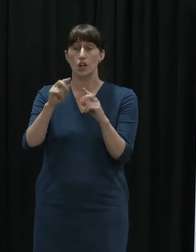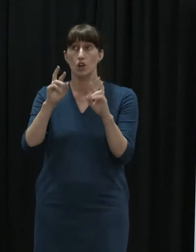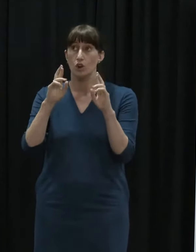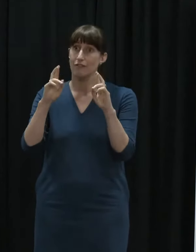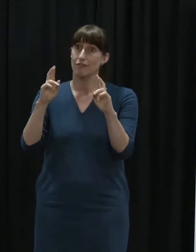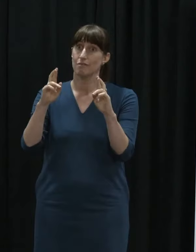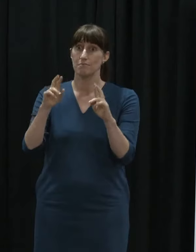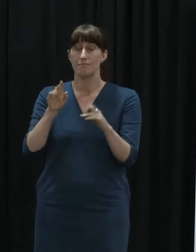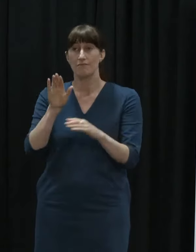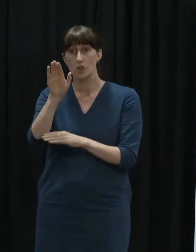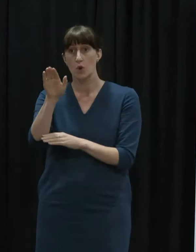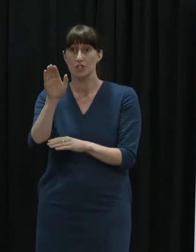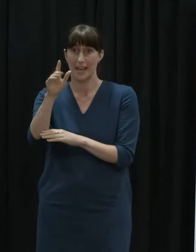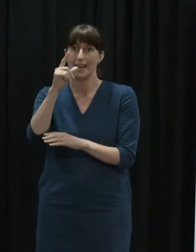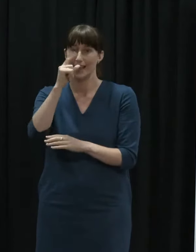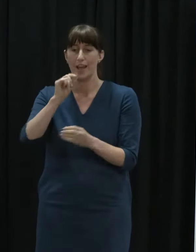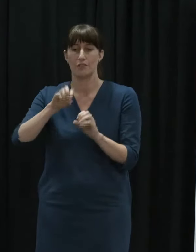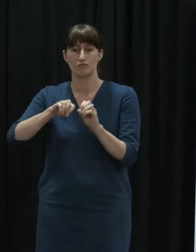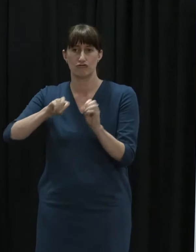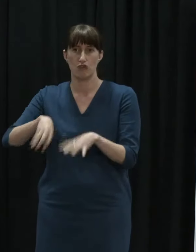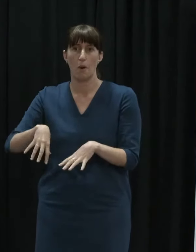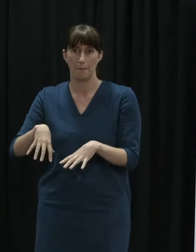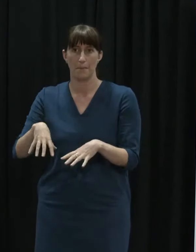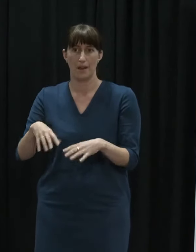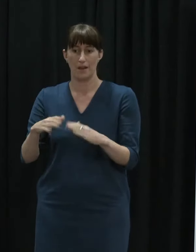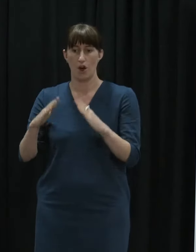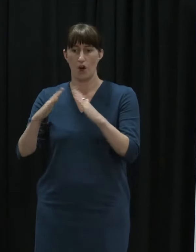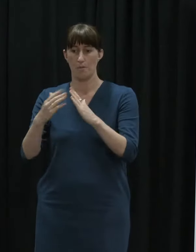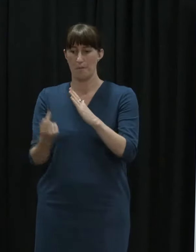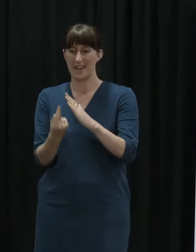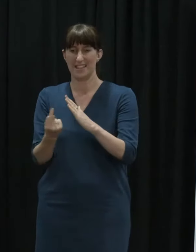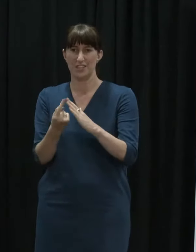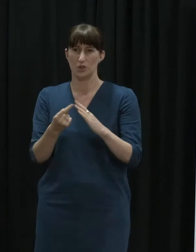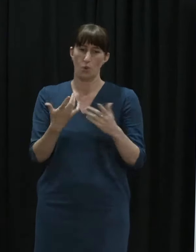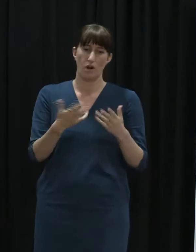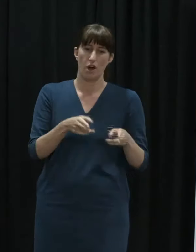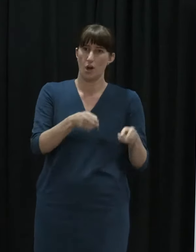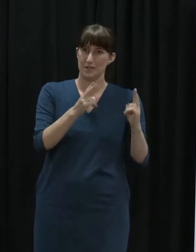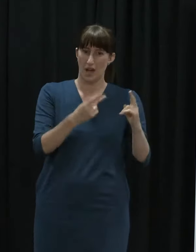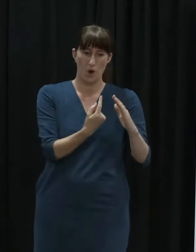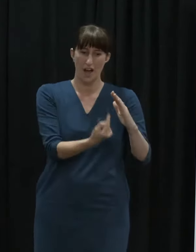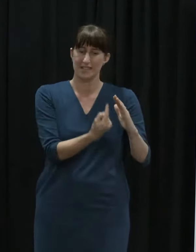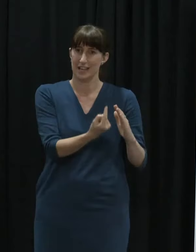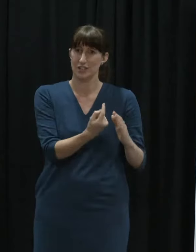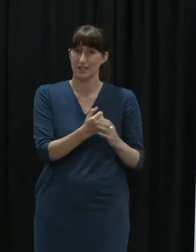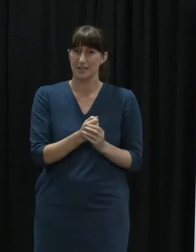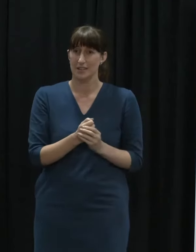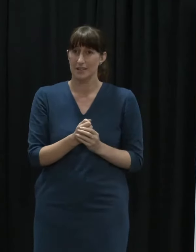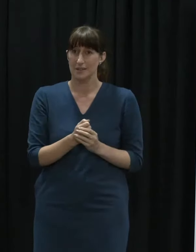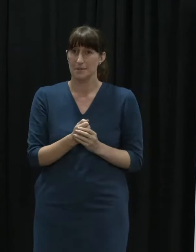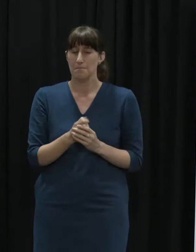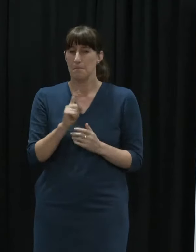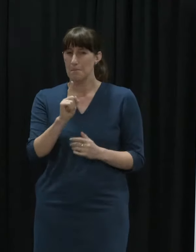Whilst of course we all, with cautious optimism, look forward